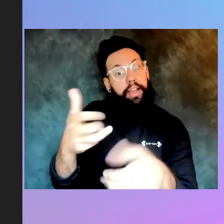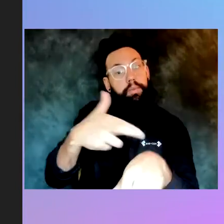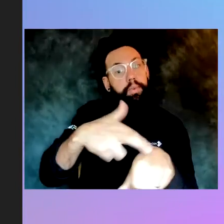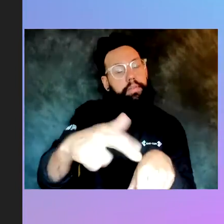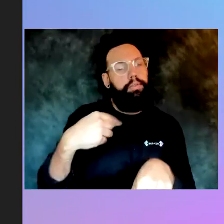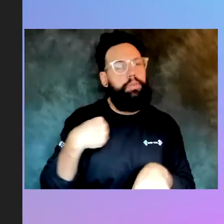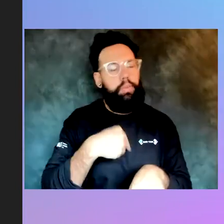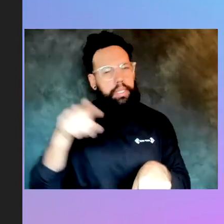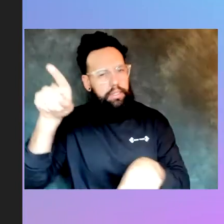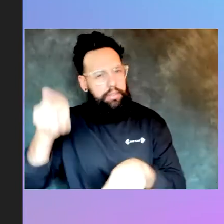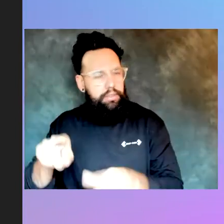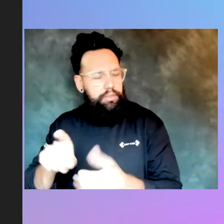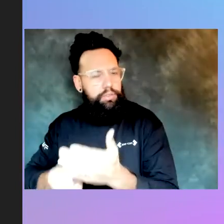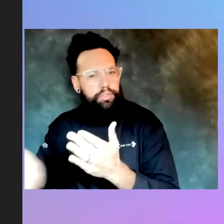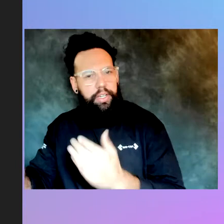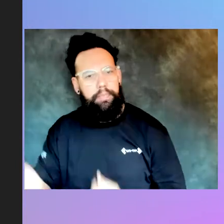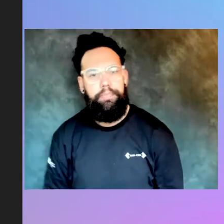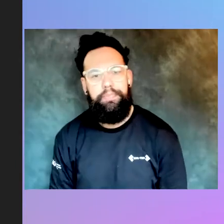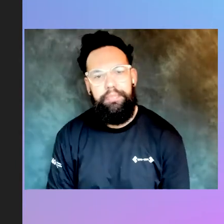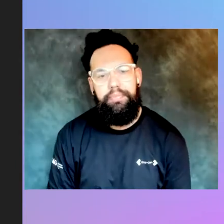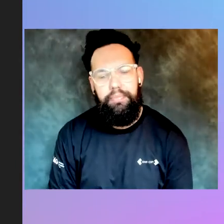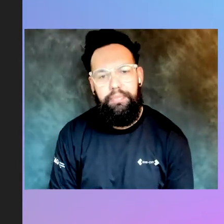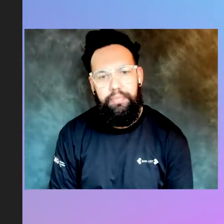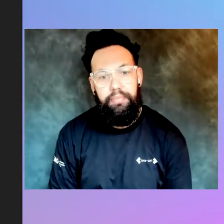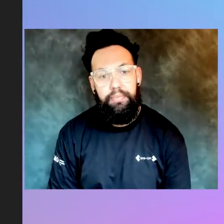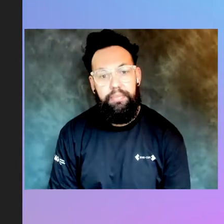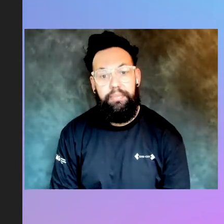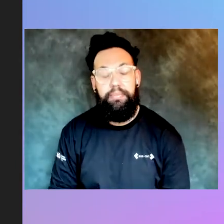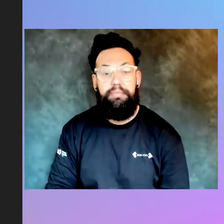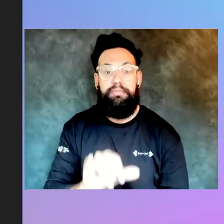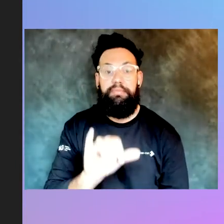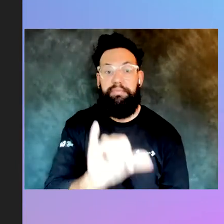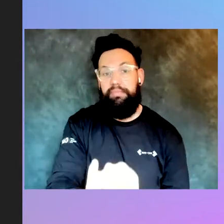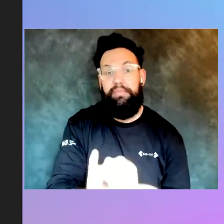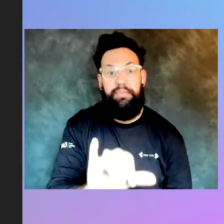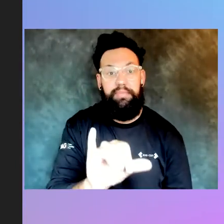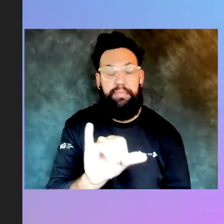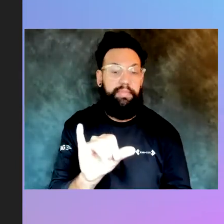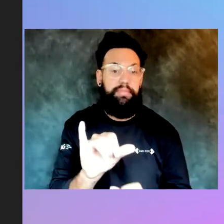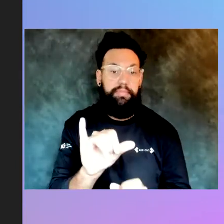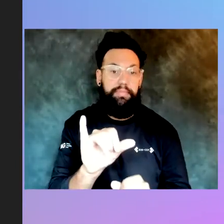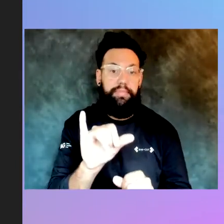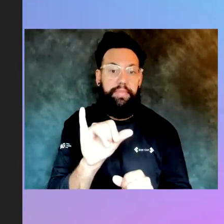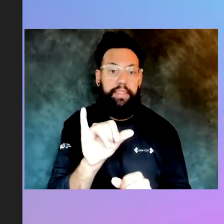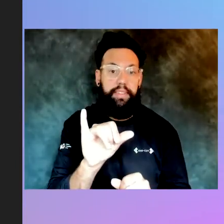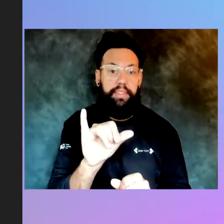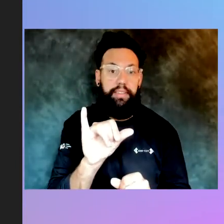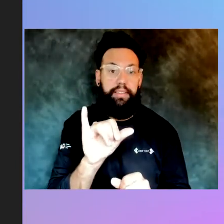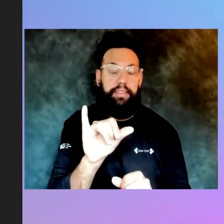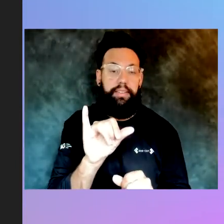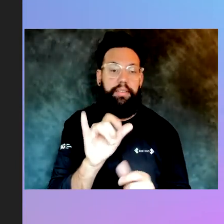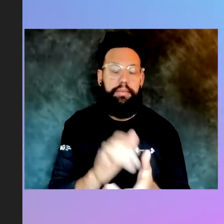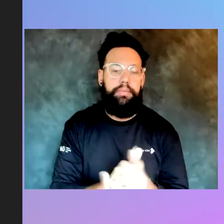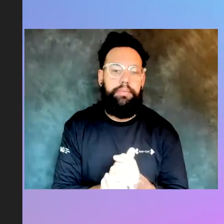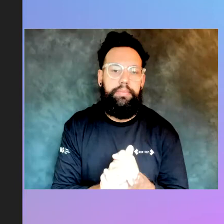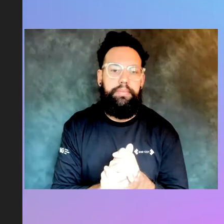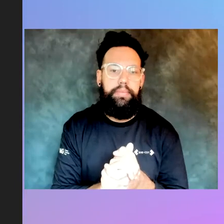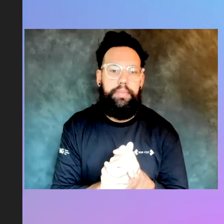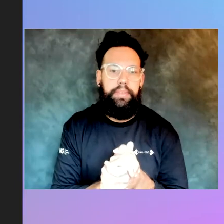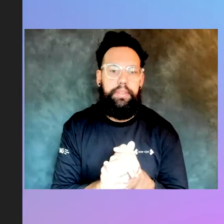This prompt and its breakdown is available in the GitHub blog post, prompting GitHub Copilot